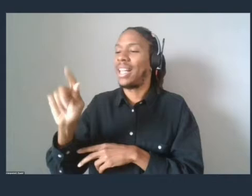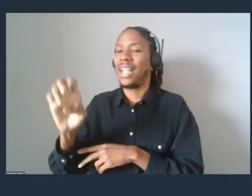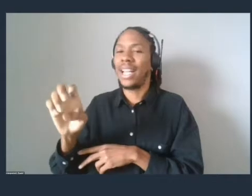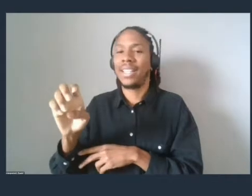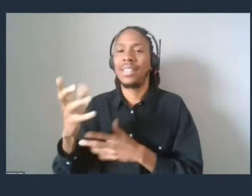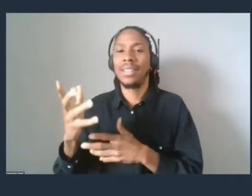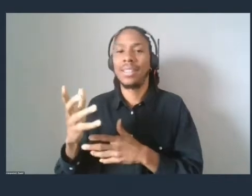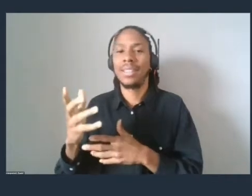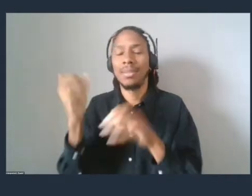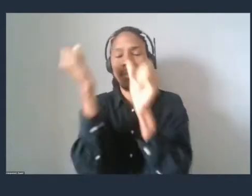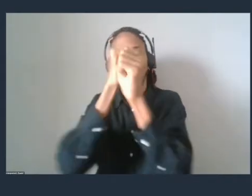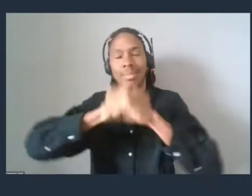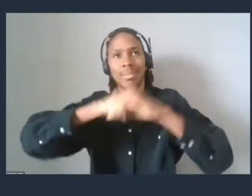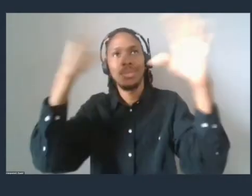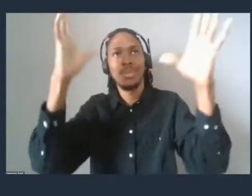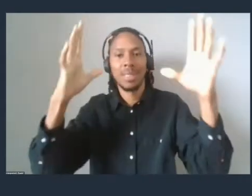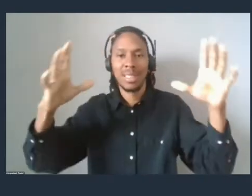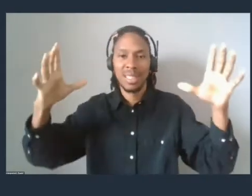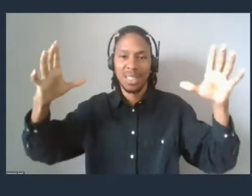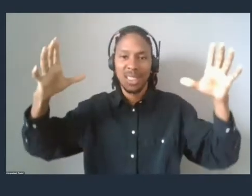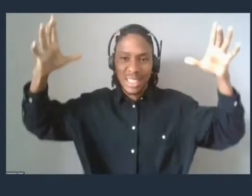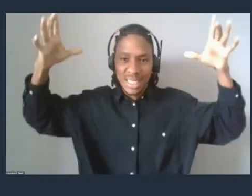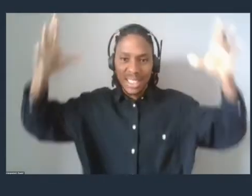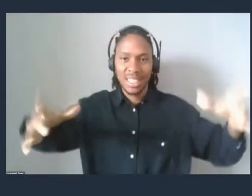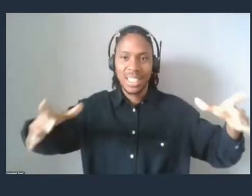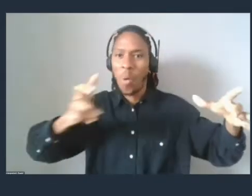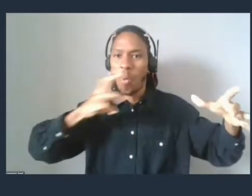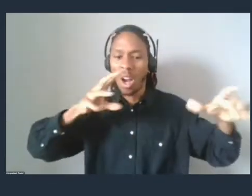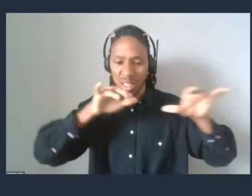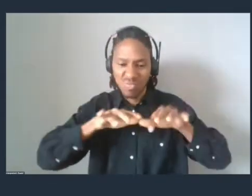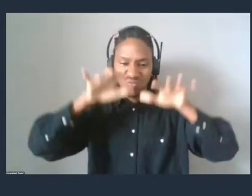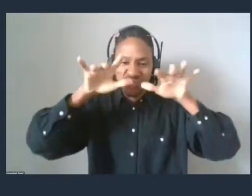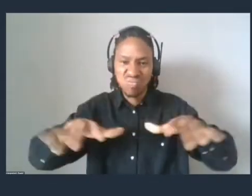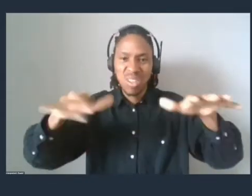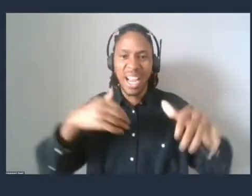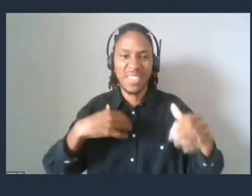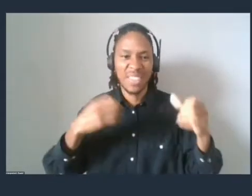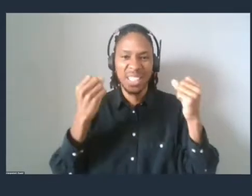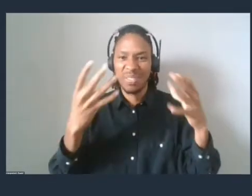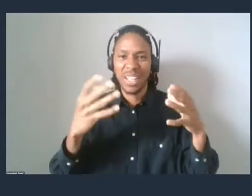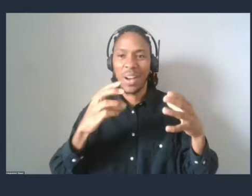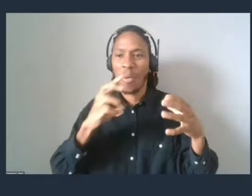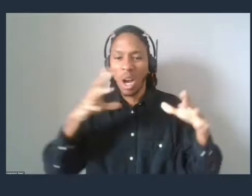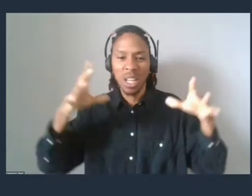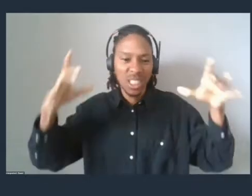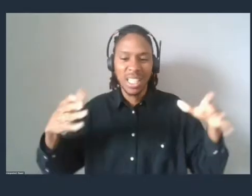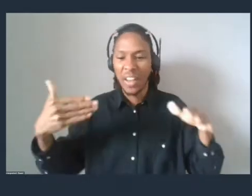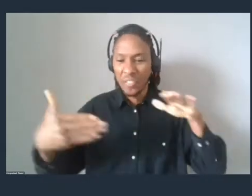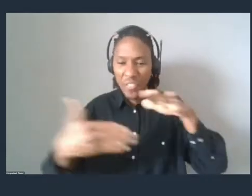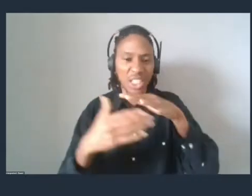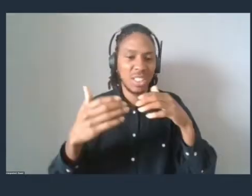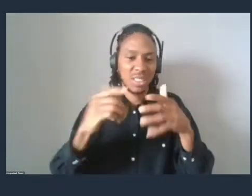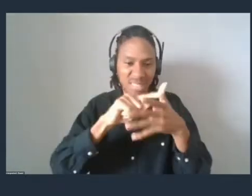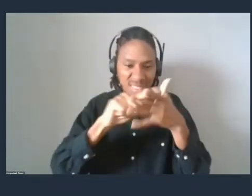of a gigantic, well, a lake with lots of stuff, water, fish, stuff like that, swimming around in it.